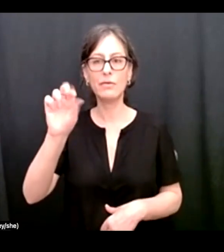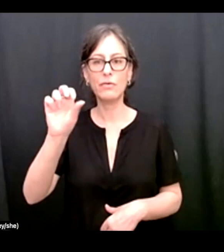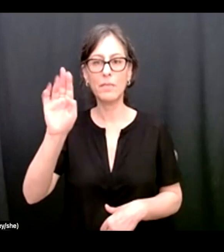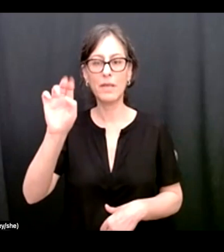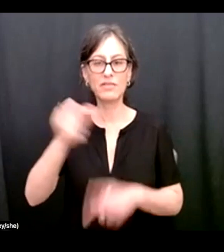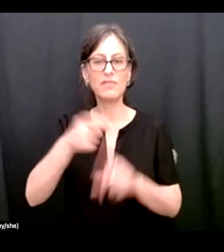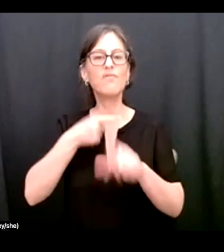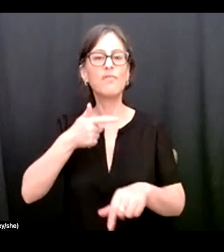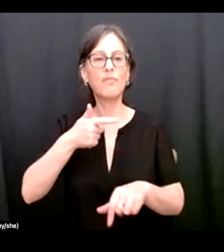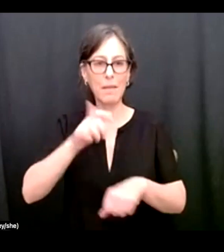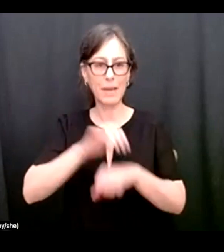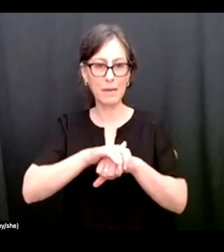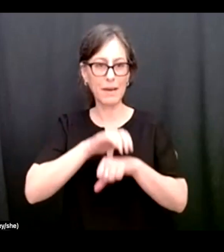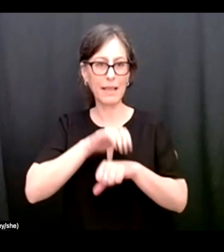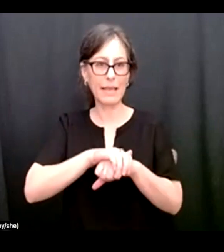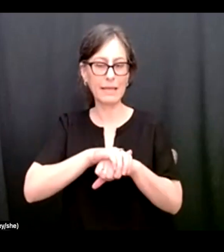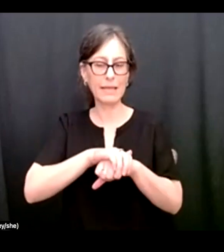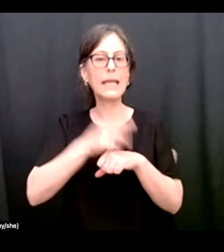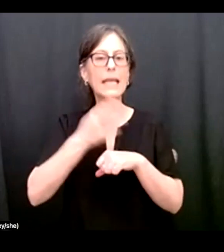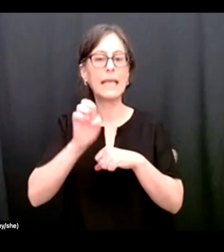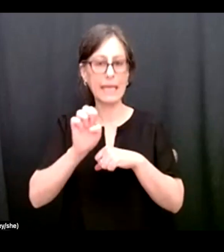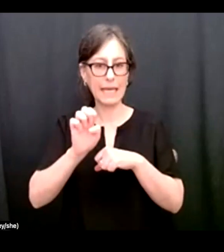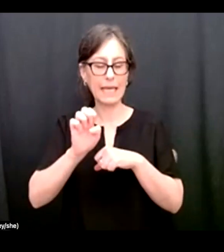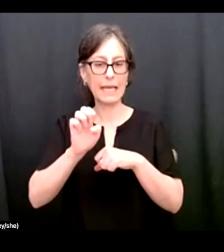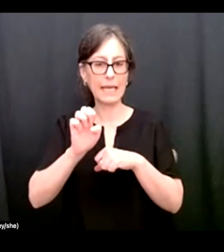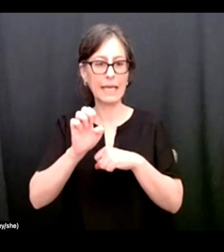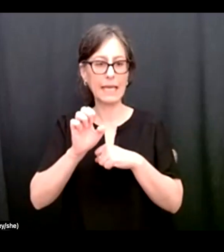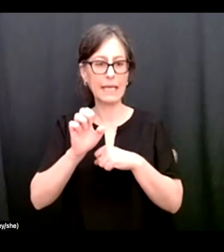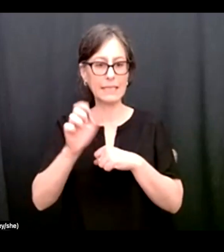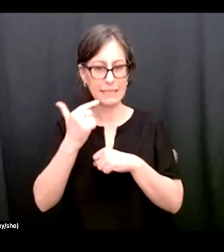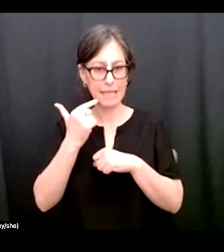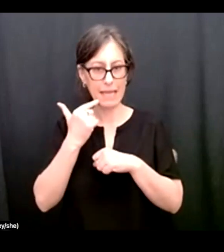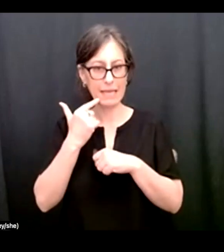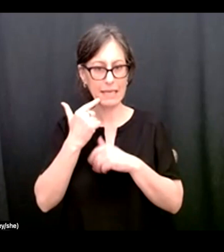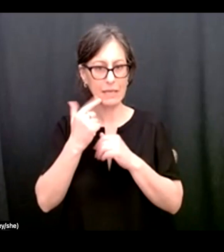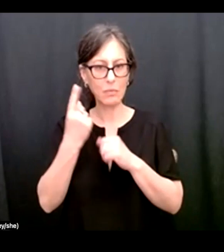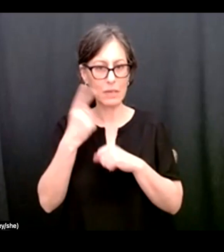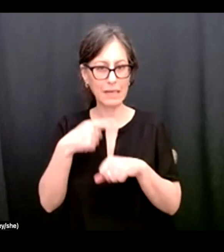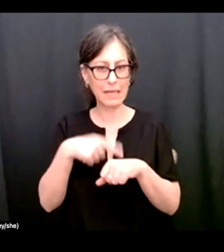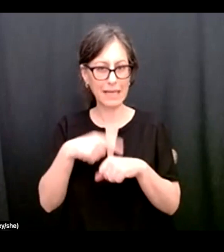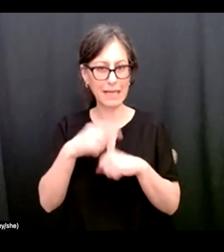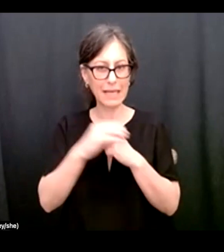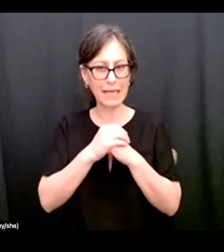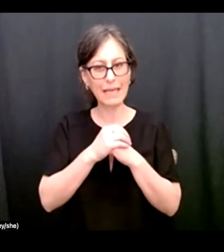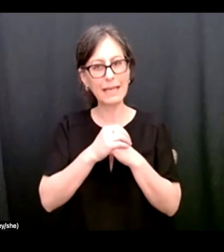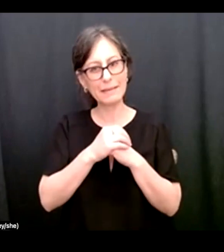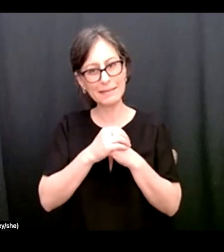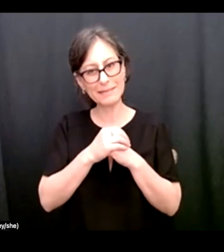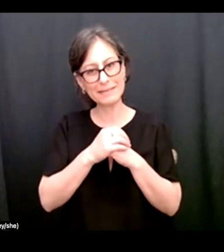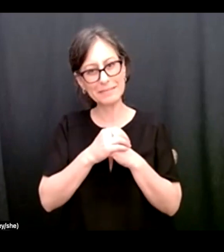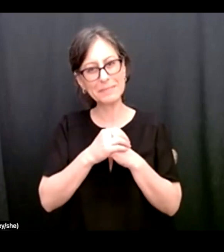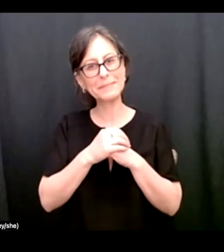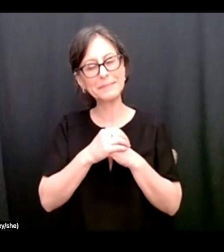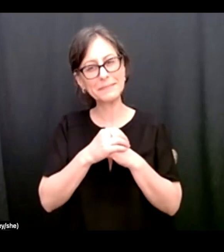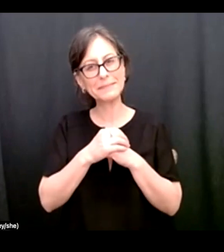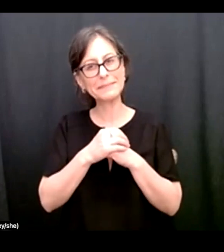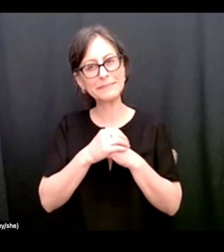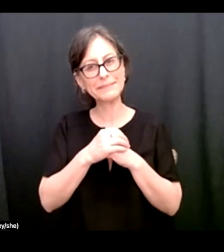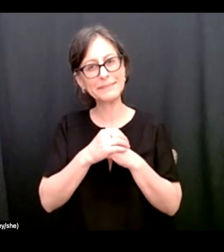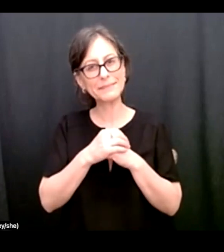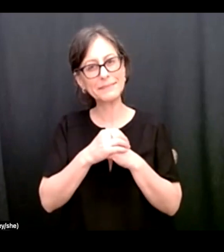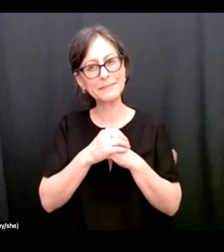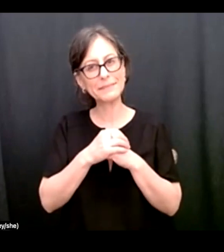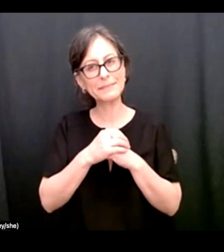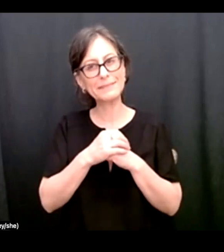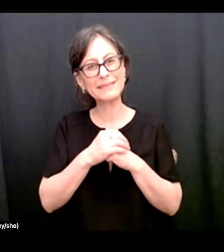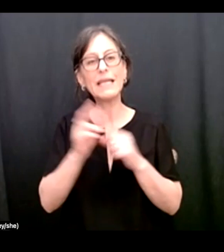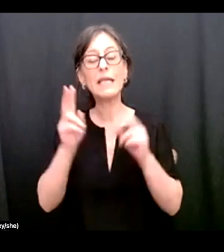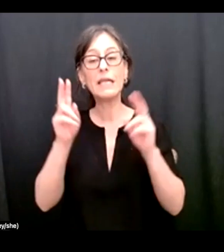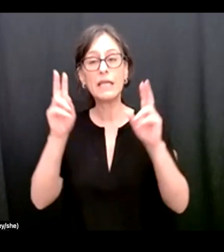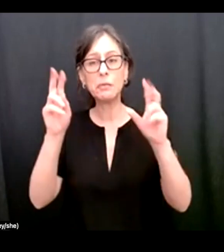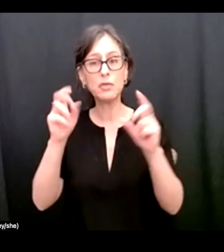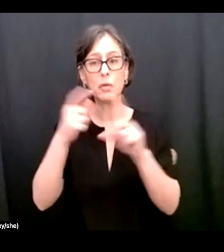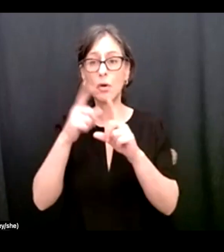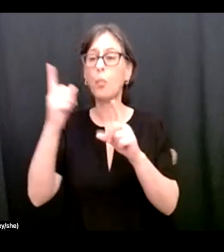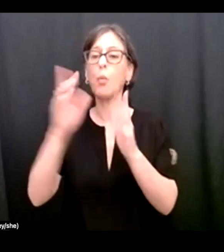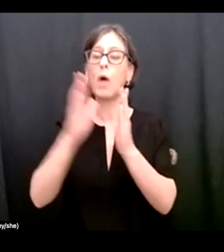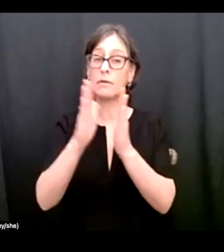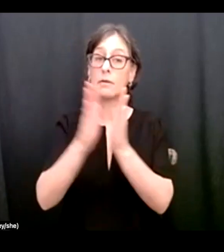and he once said he was quoting one of the epigraphs in one of his books is a misquote.